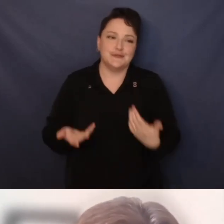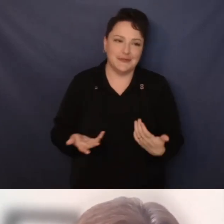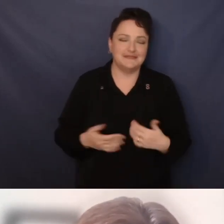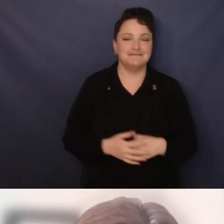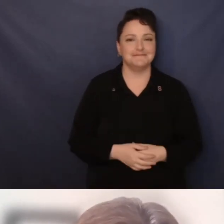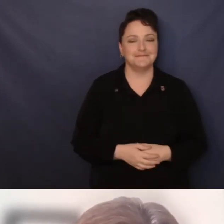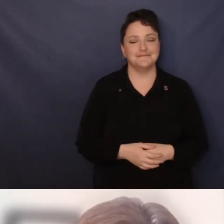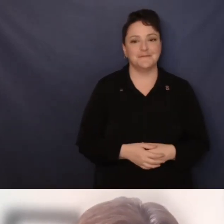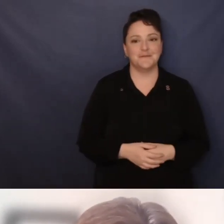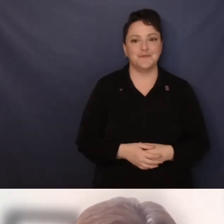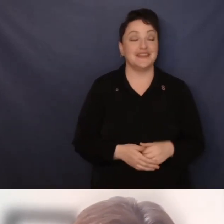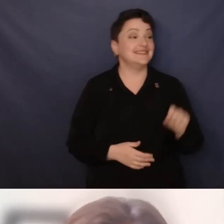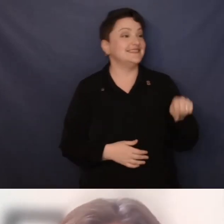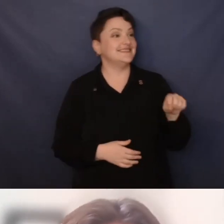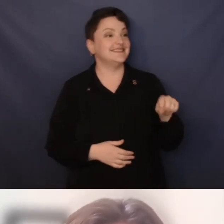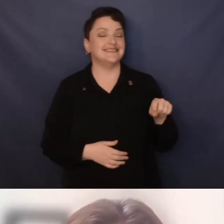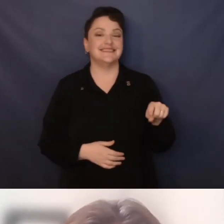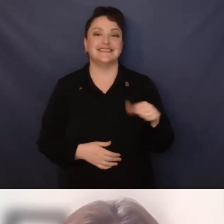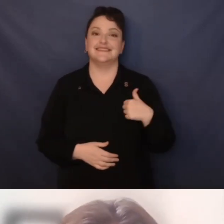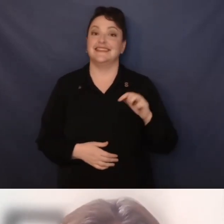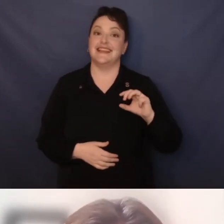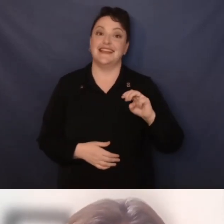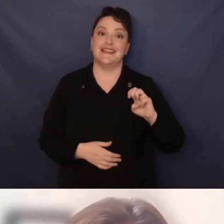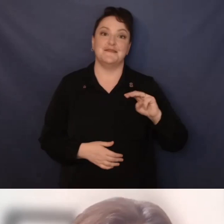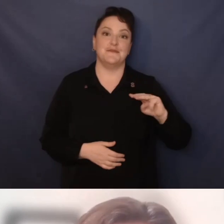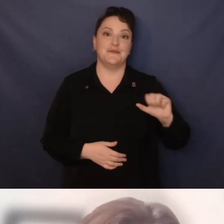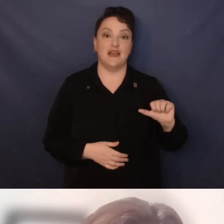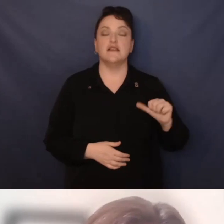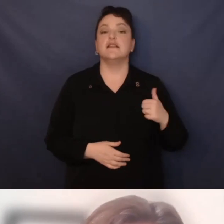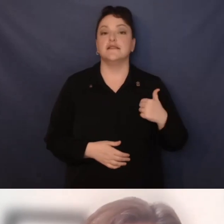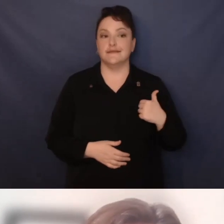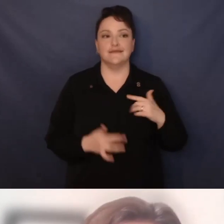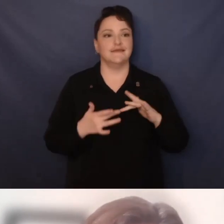my contact information back in the chat. But we can make sure everyone can get ahold of me.